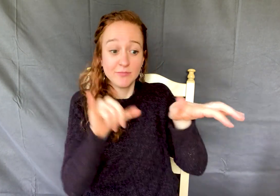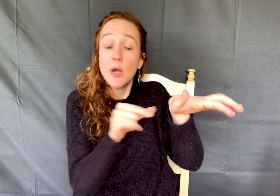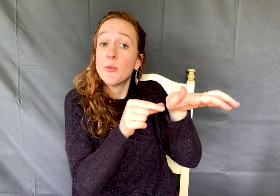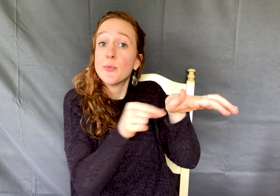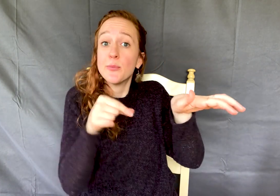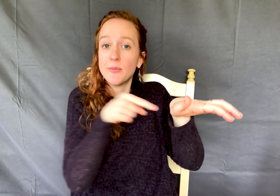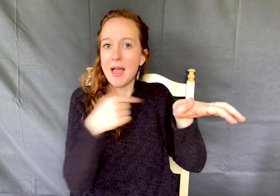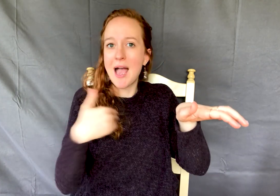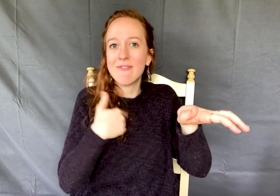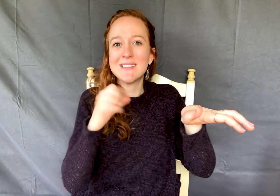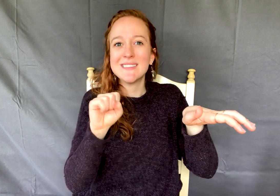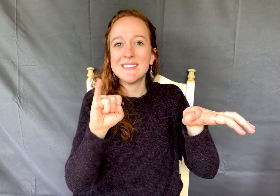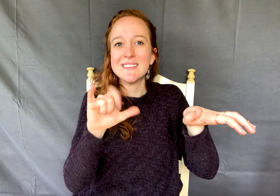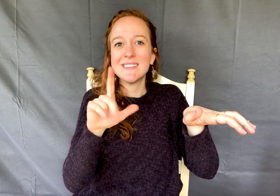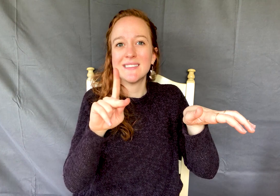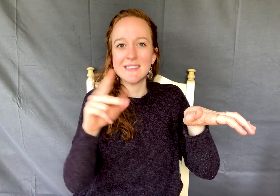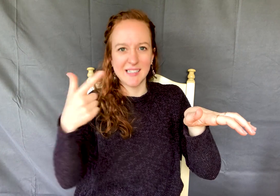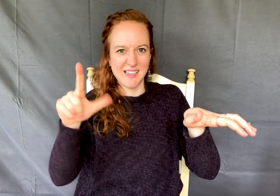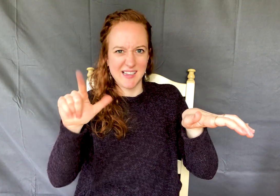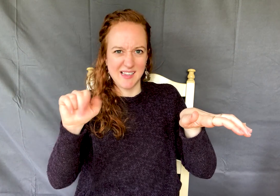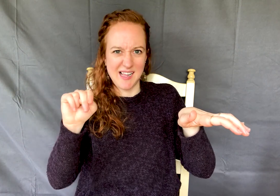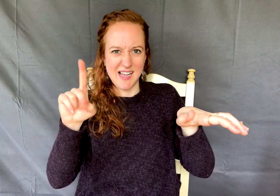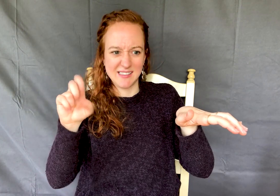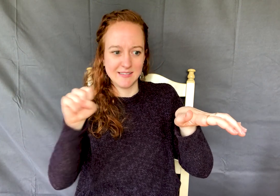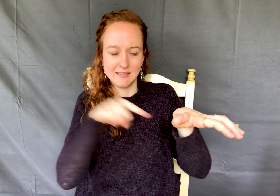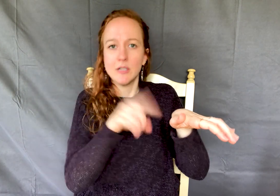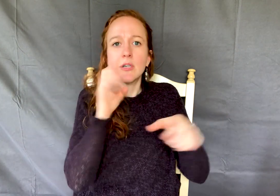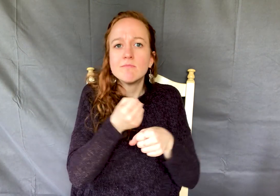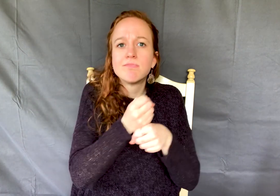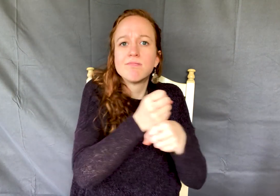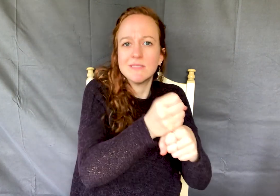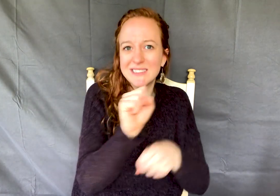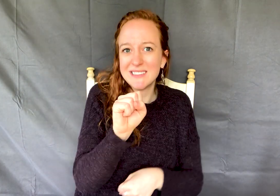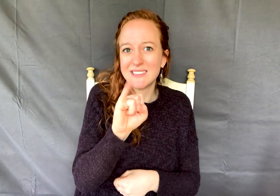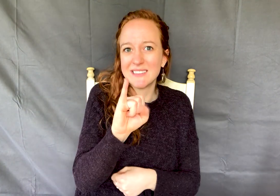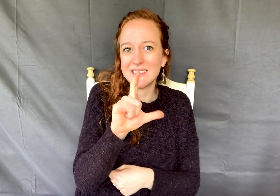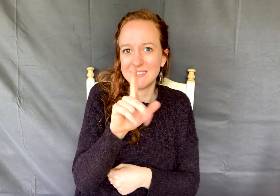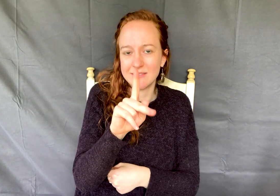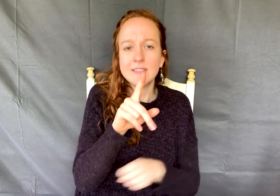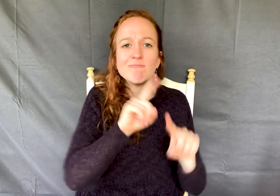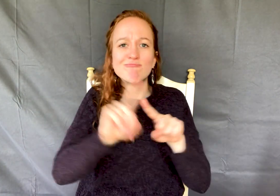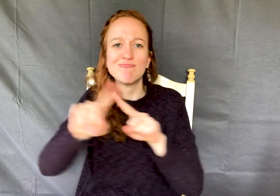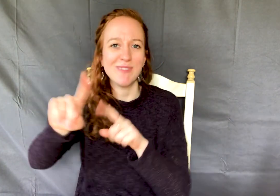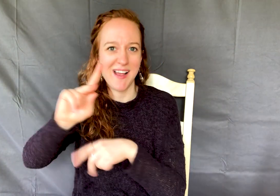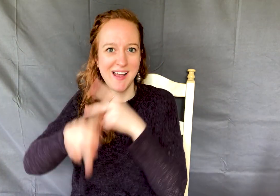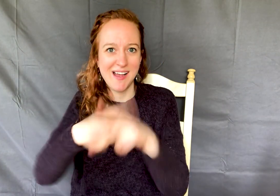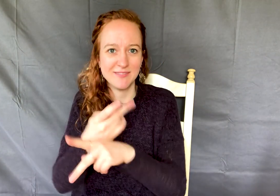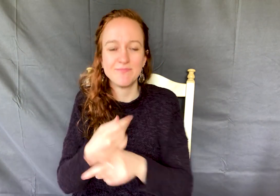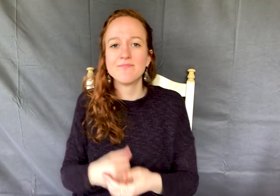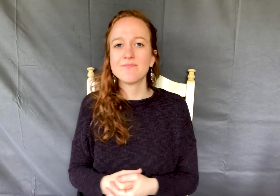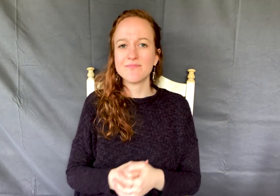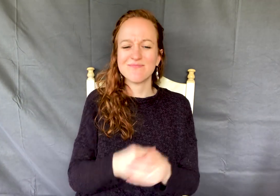A spinneret has silk glands that will produce different types of silk.